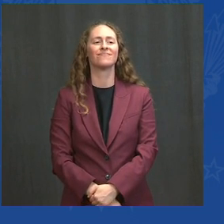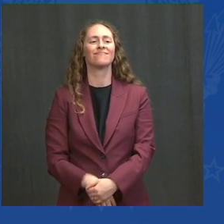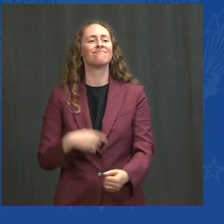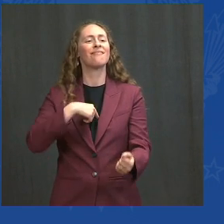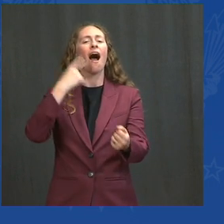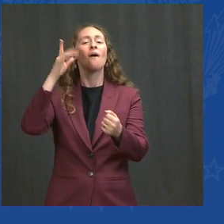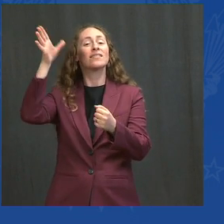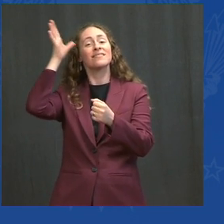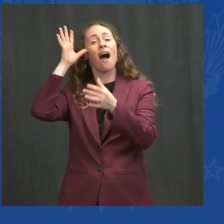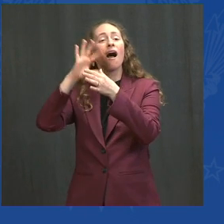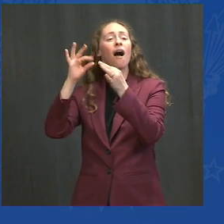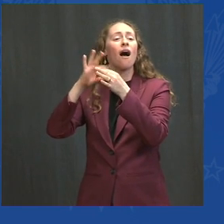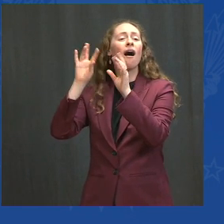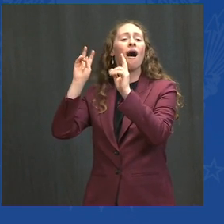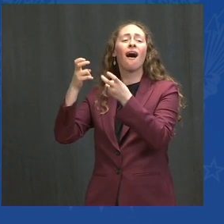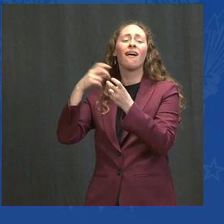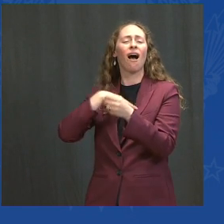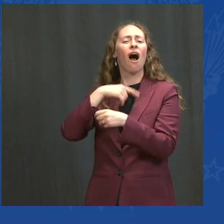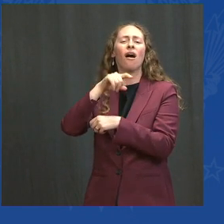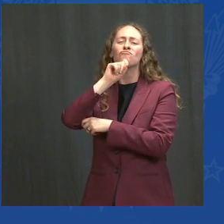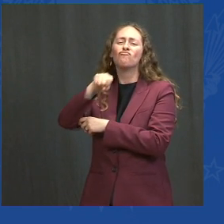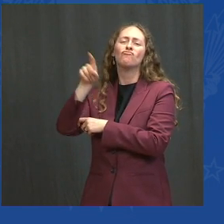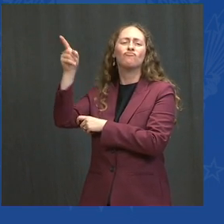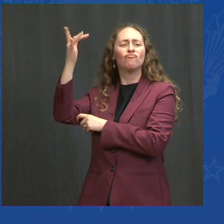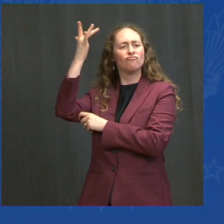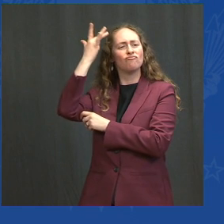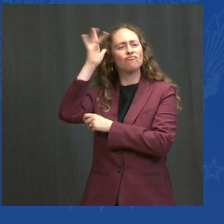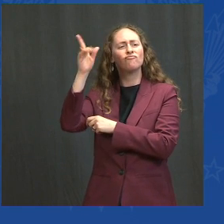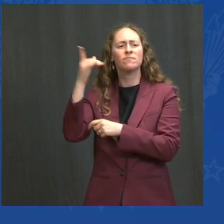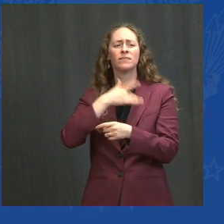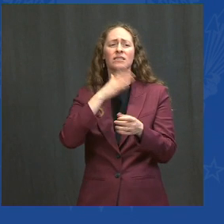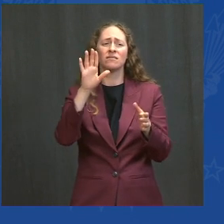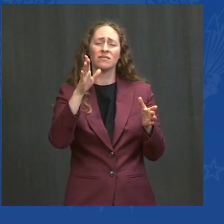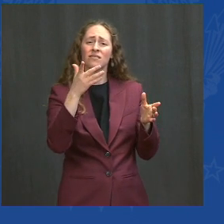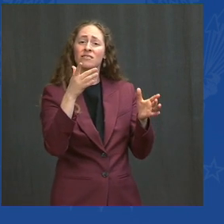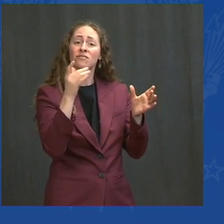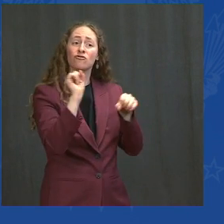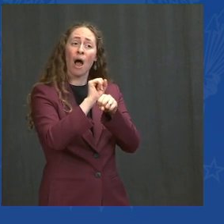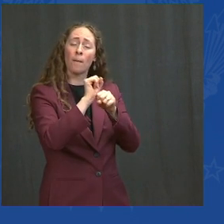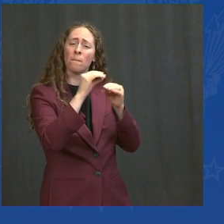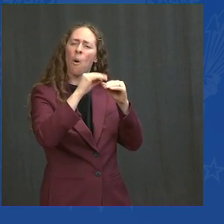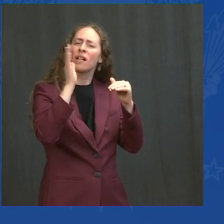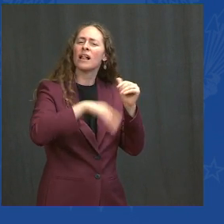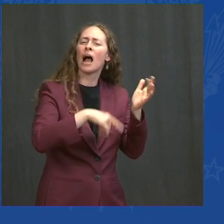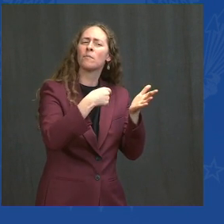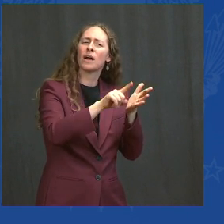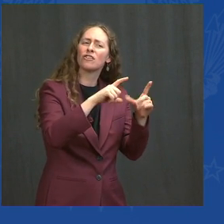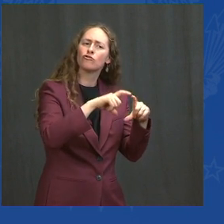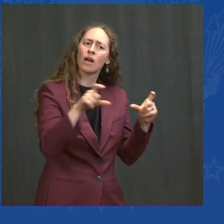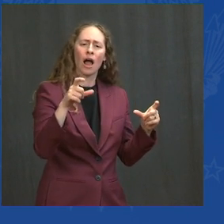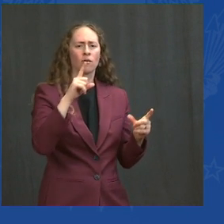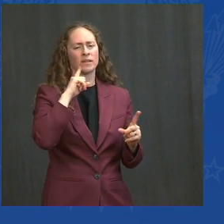My dad used to say, "Joey, a job is about a lot more than a paycheck. It's about your dignity. It's about respect.